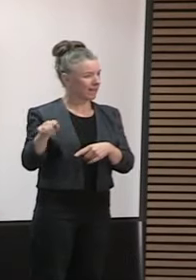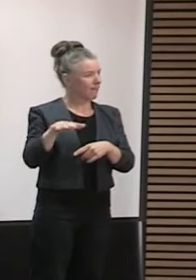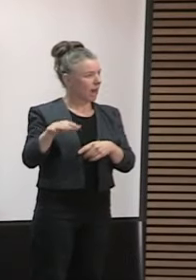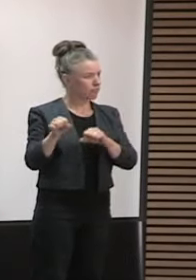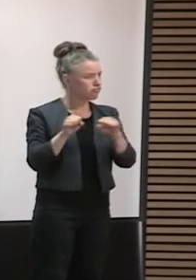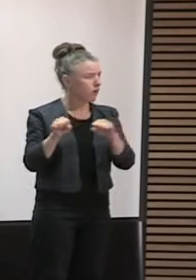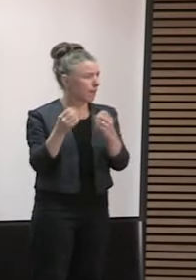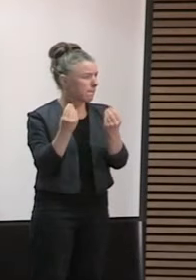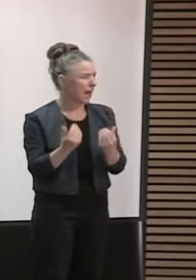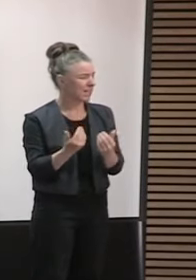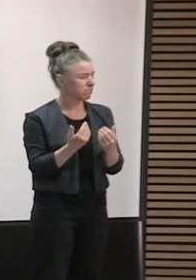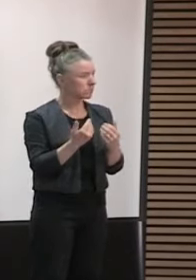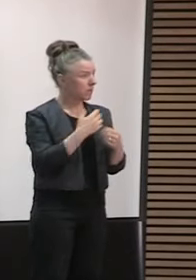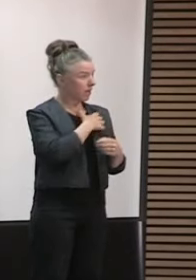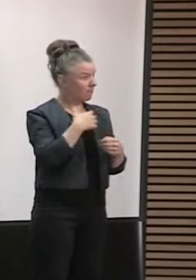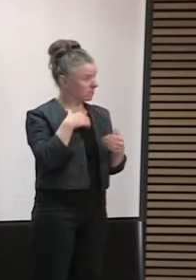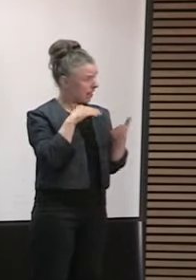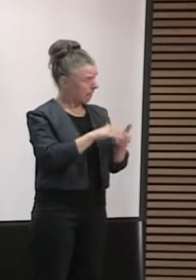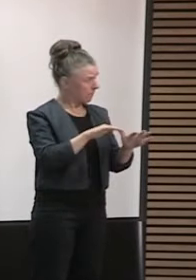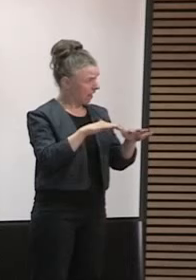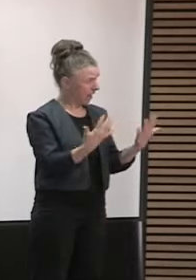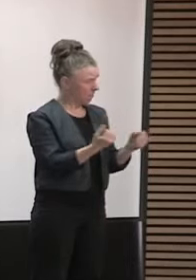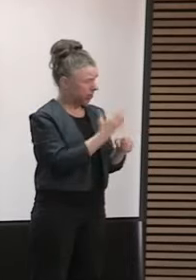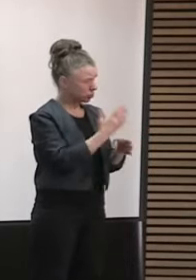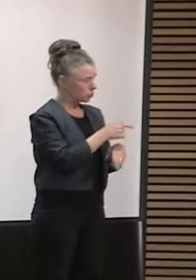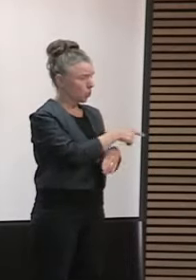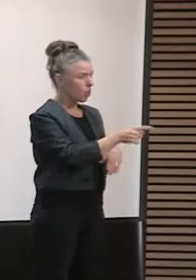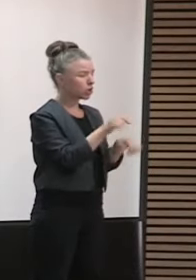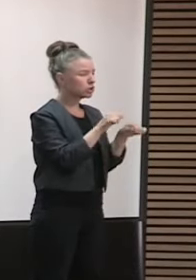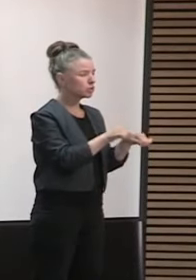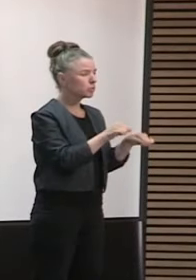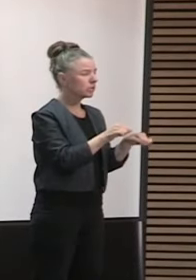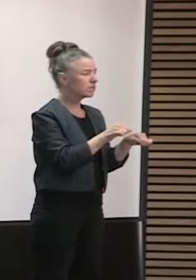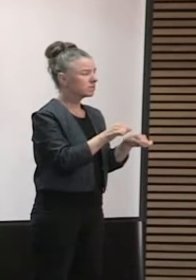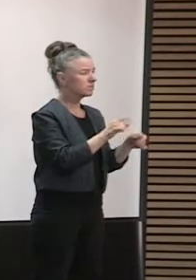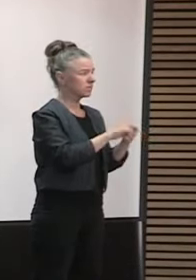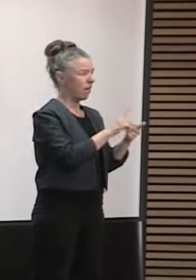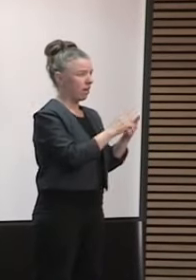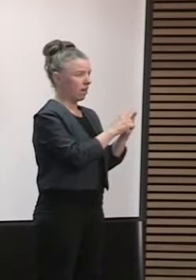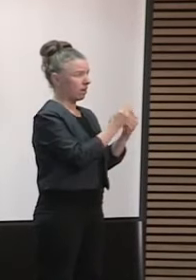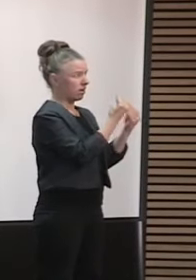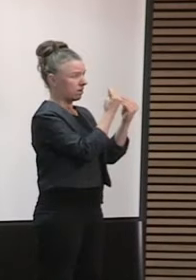regularly, the more of a tool it will be. I'll come back to you in a minute.